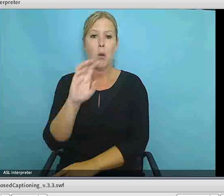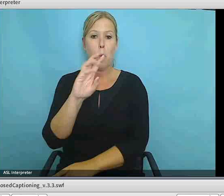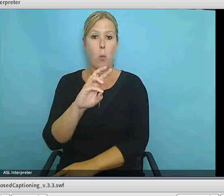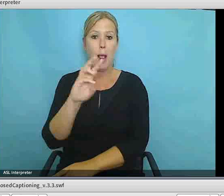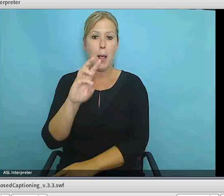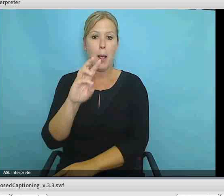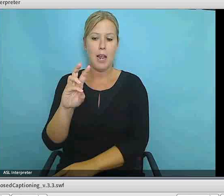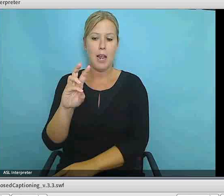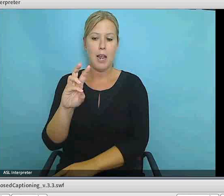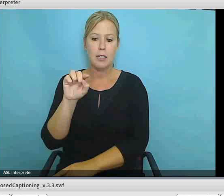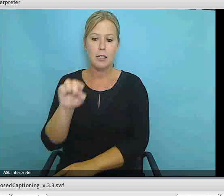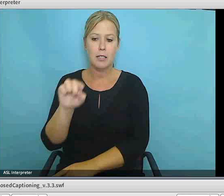www.mass.gov/MassHealth/onecare.